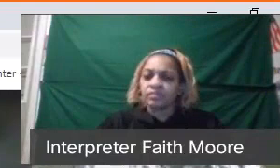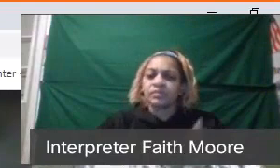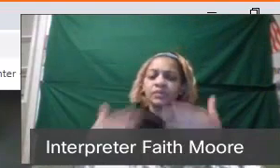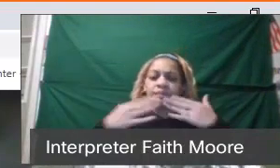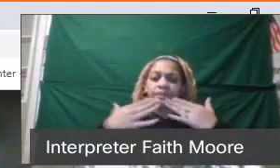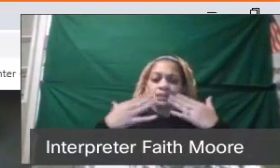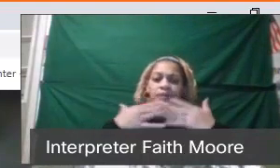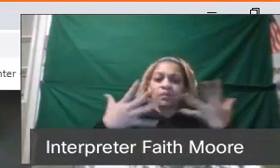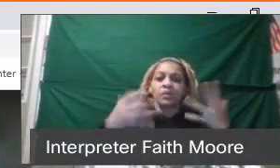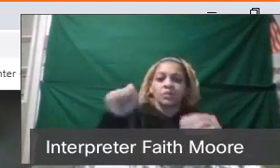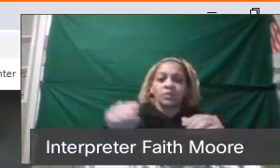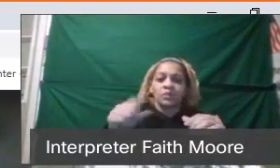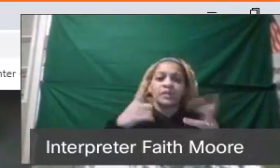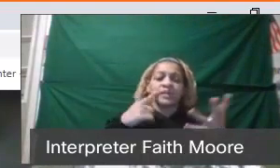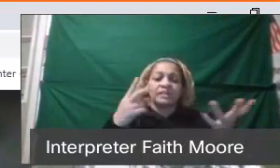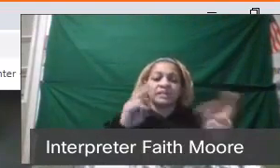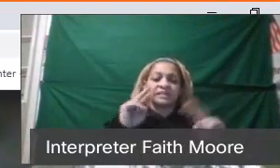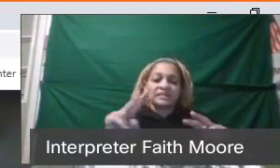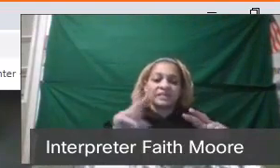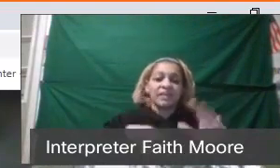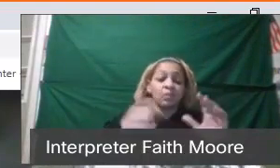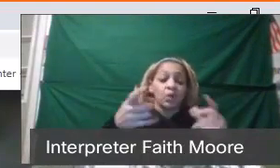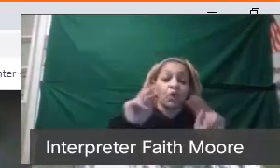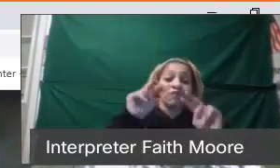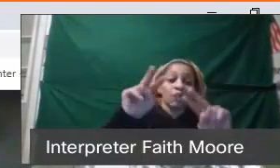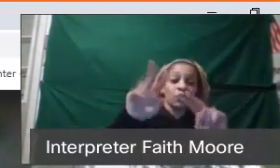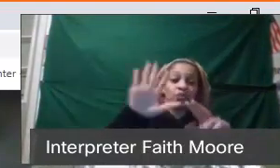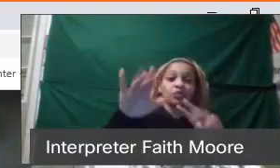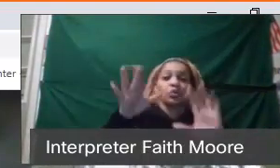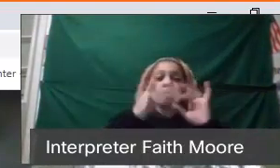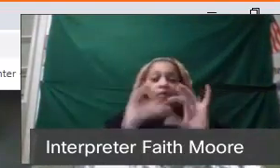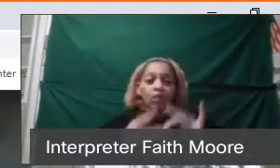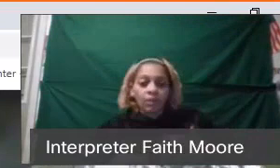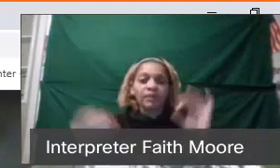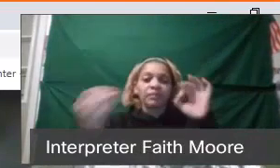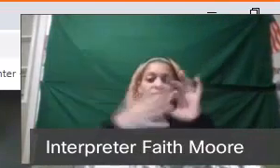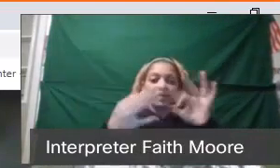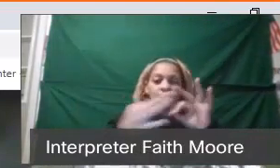And we're looking for more comments and feedback from you and we are highly like to get more guys.